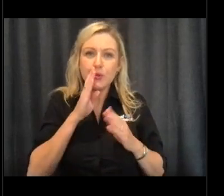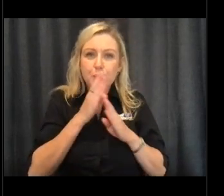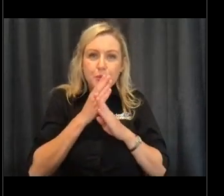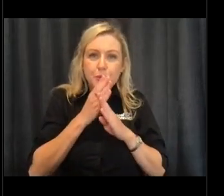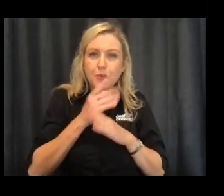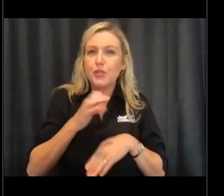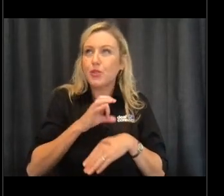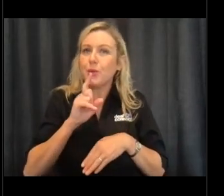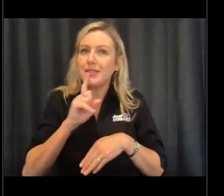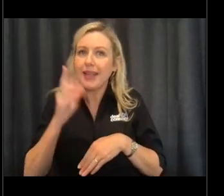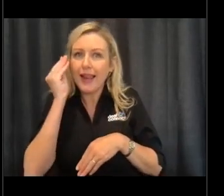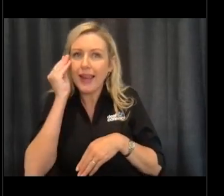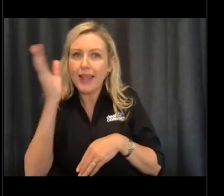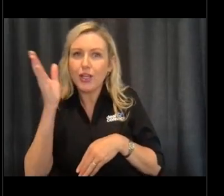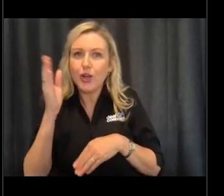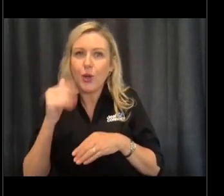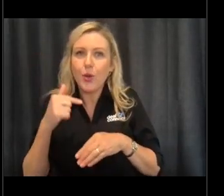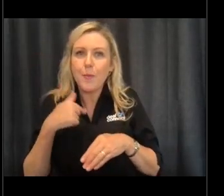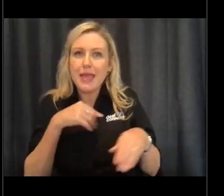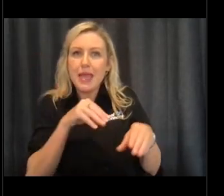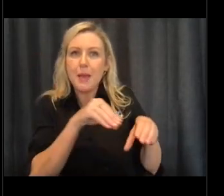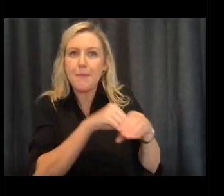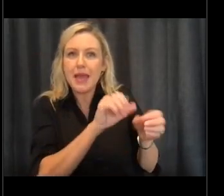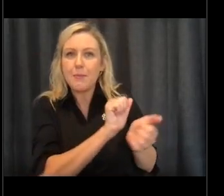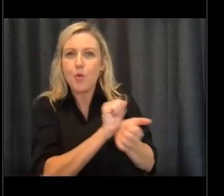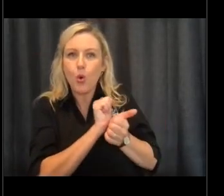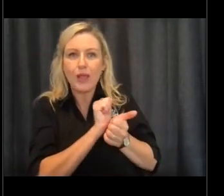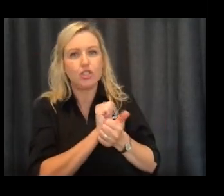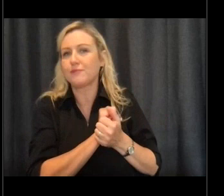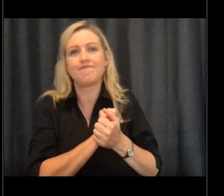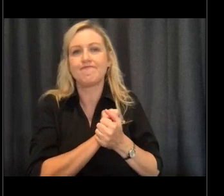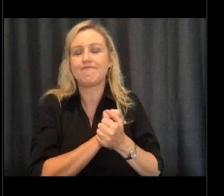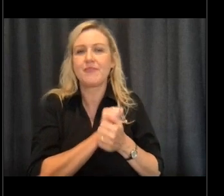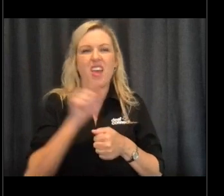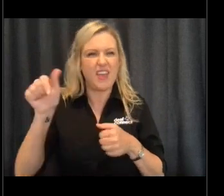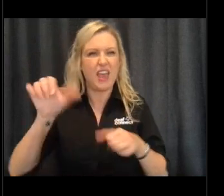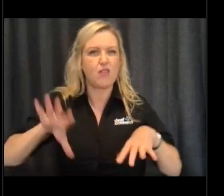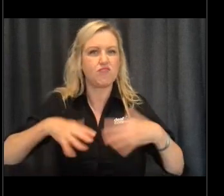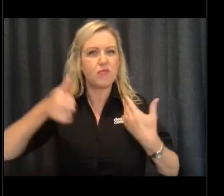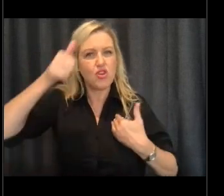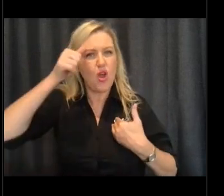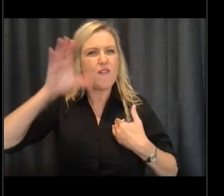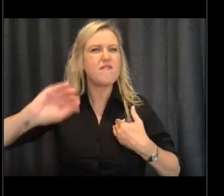People though but that's why it's really important to have that conversation before